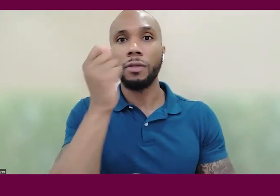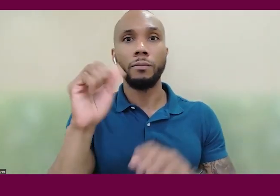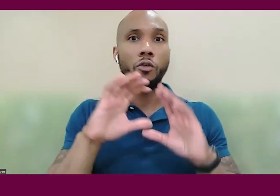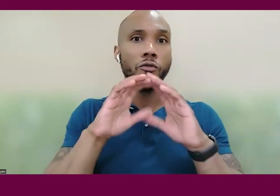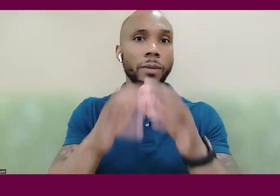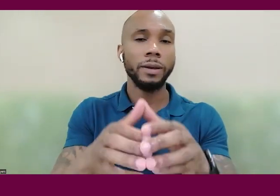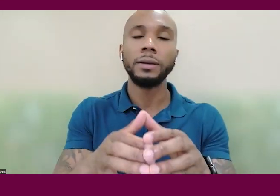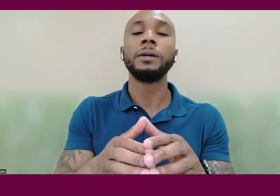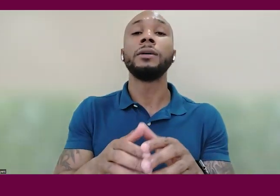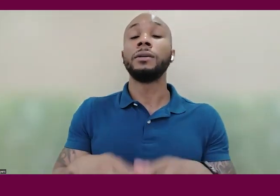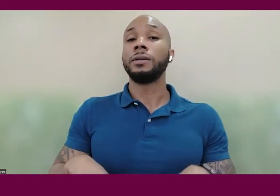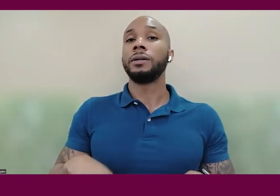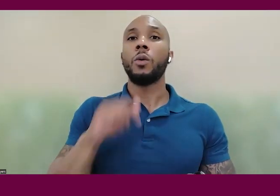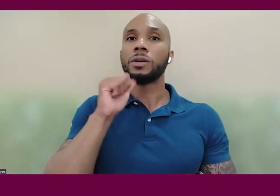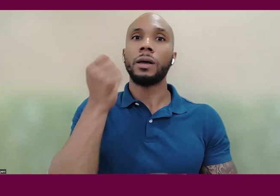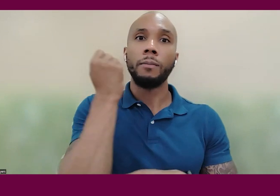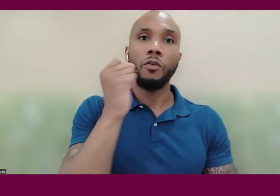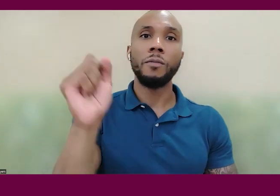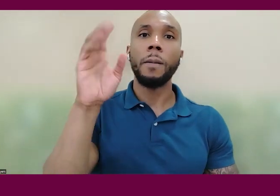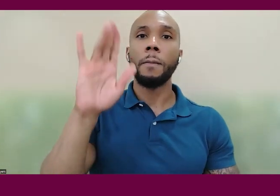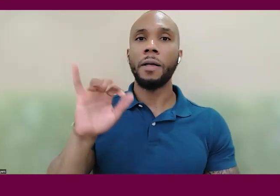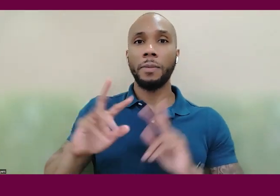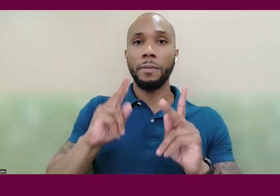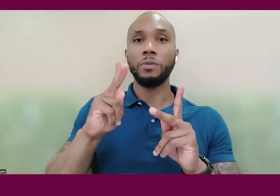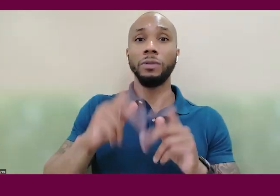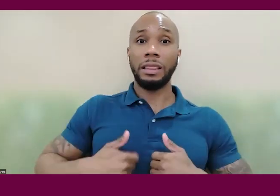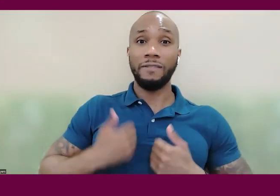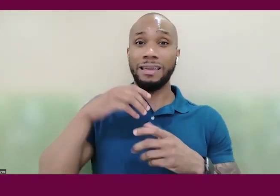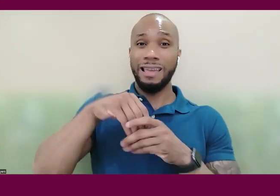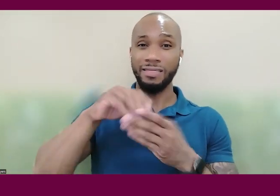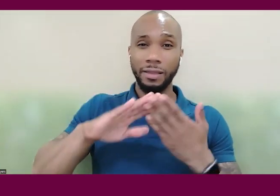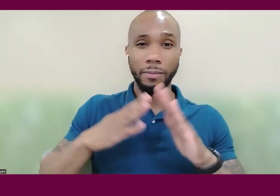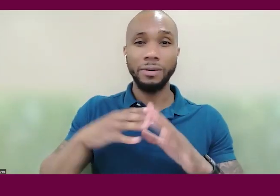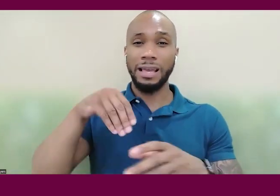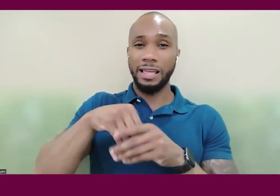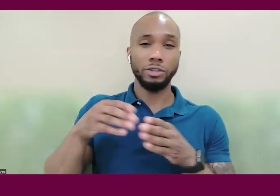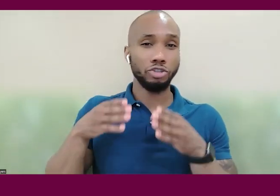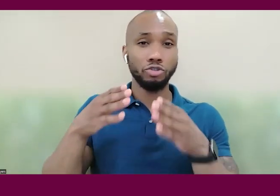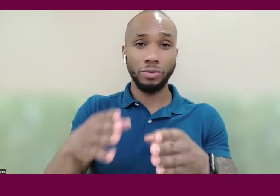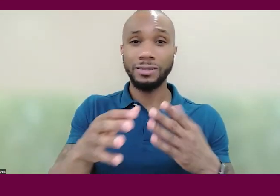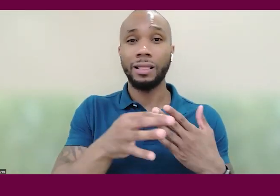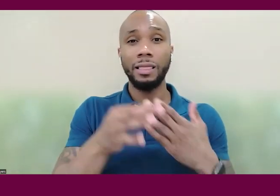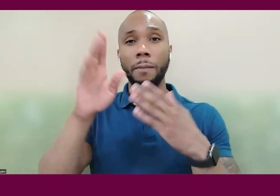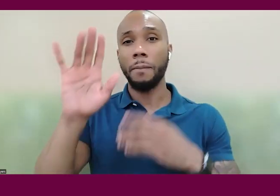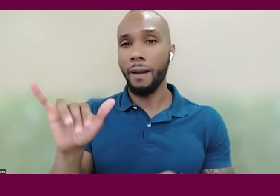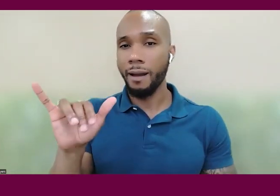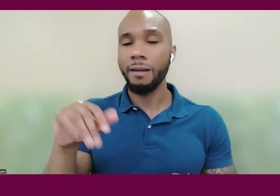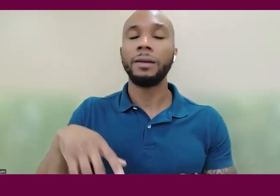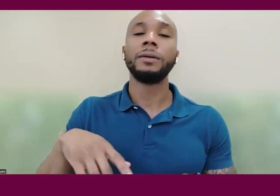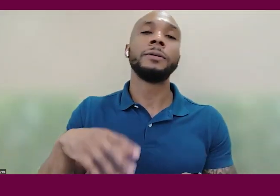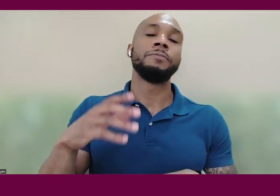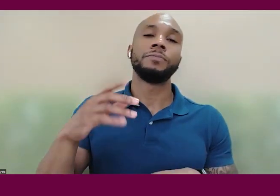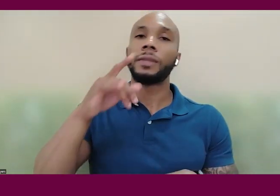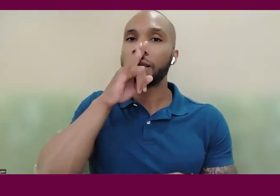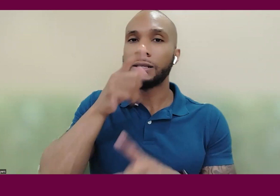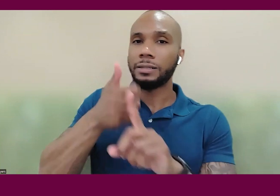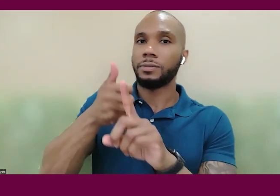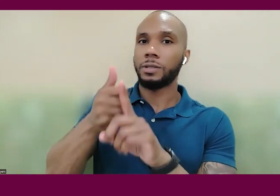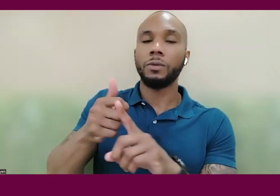It was no longer a movement by people who were in these neighborhoods, who were in these streets, led by the kids who were homeless.